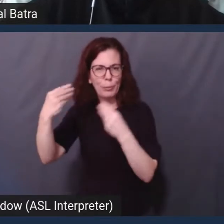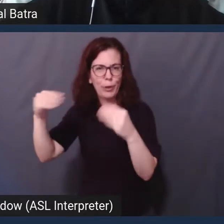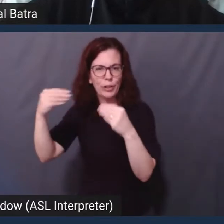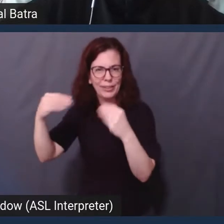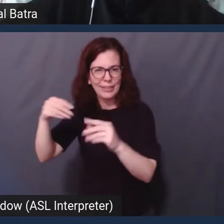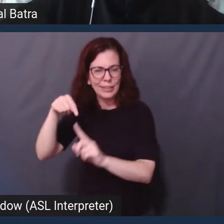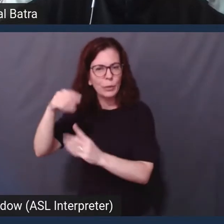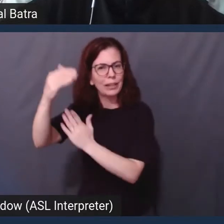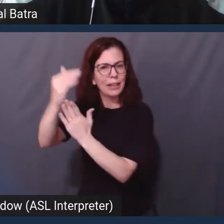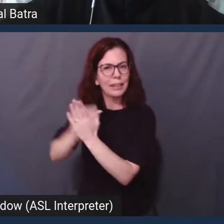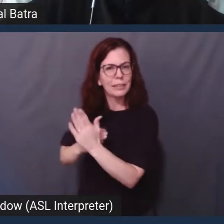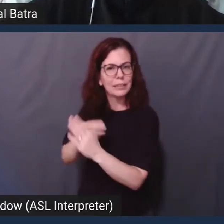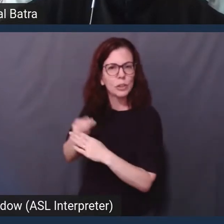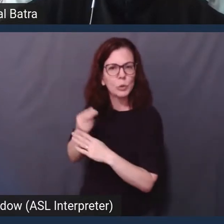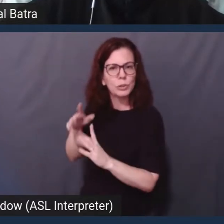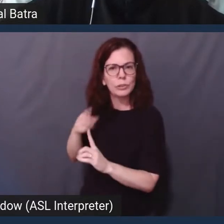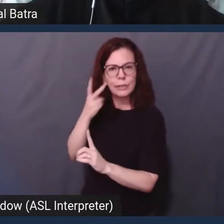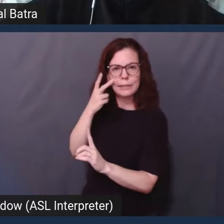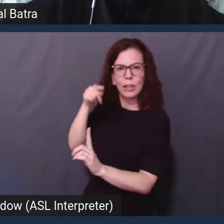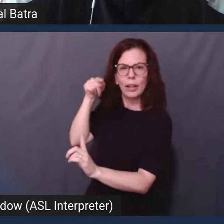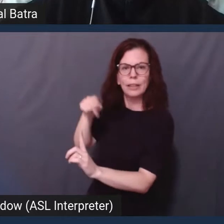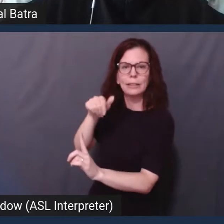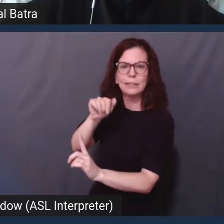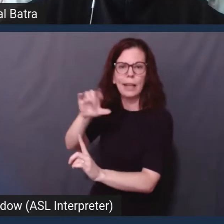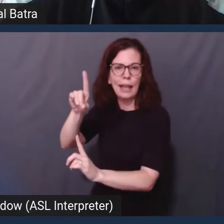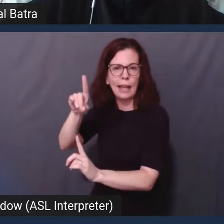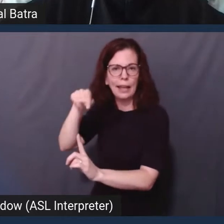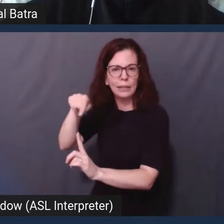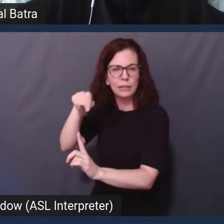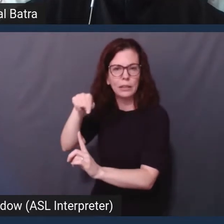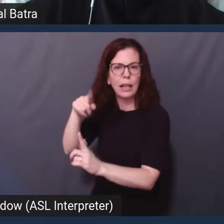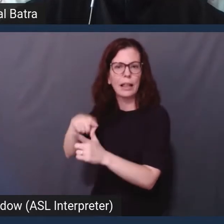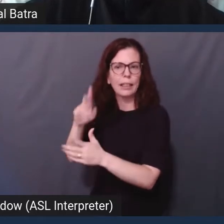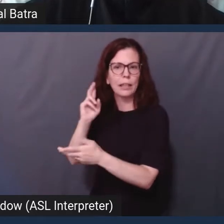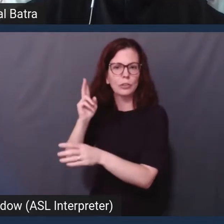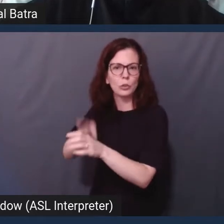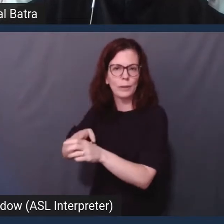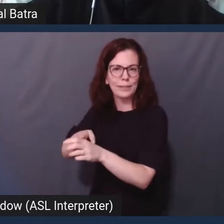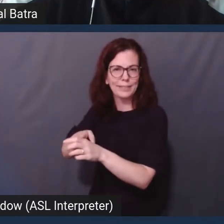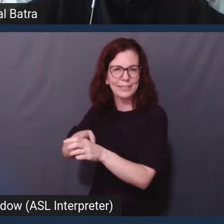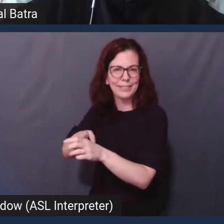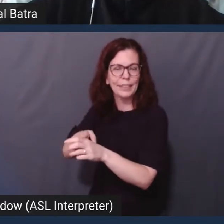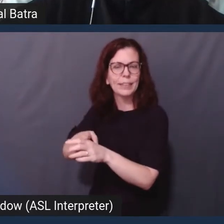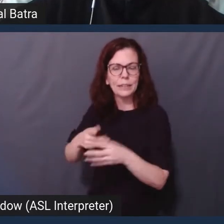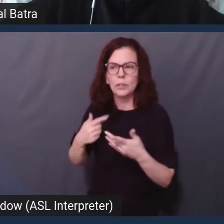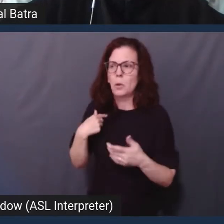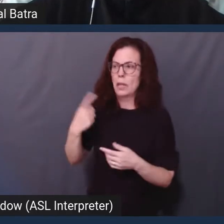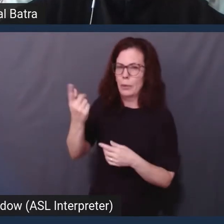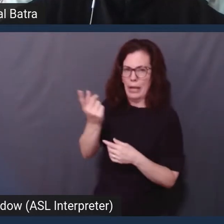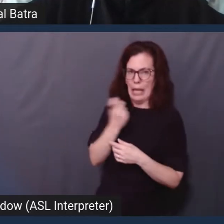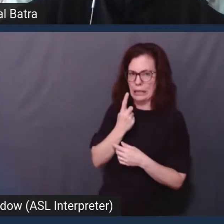Well, the user saw this ad campaign and then signed up and then I would get asked to be like, well,